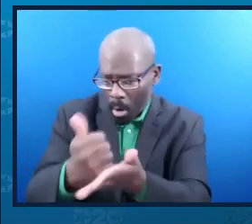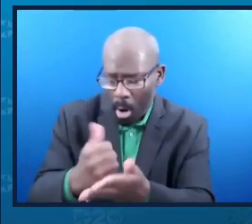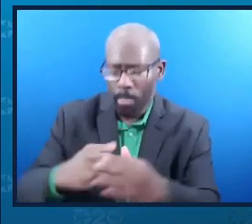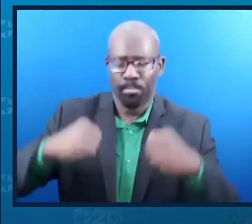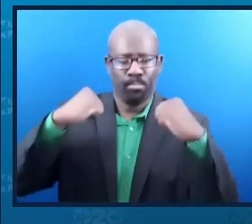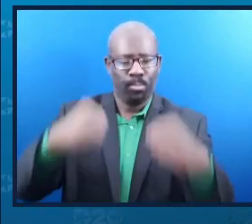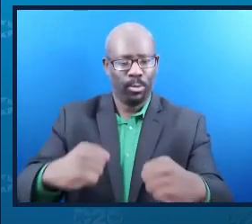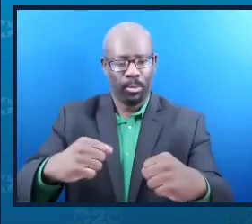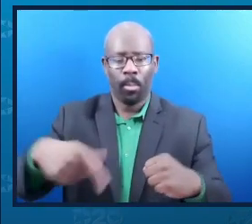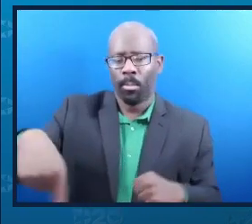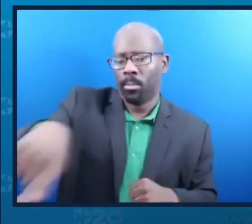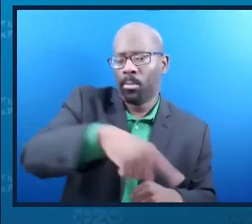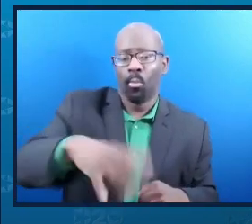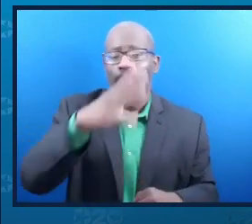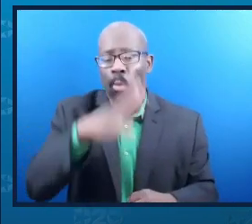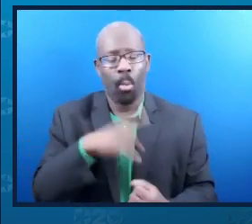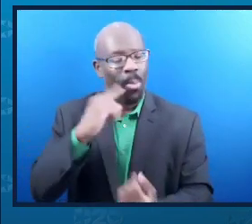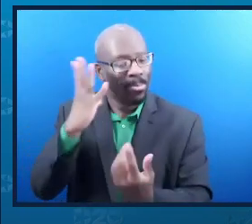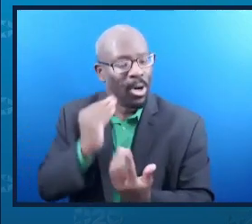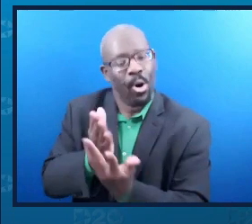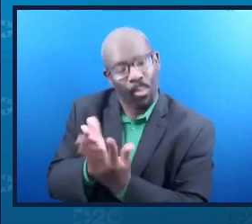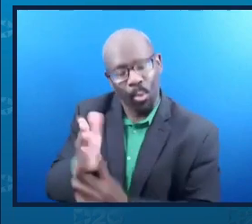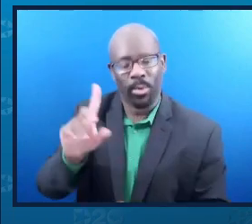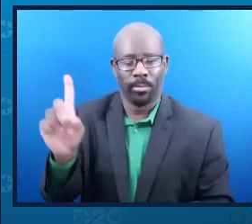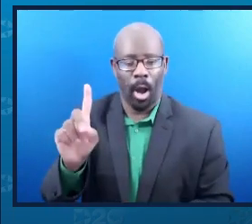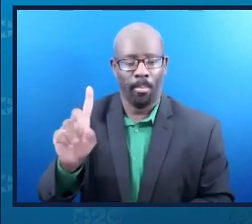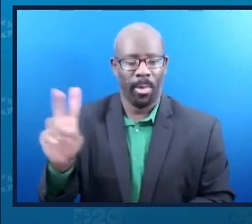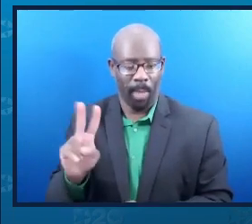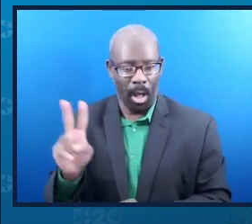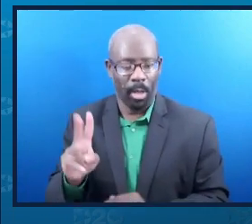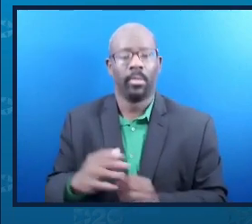TIRELESSLY BY OUR SIDE TO IN THE